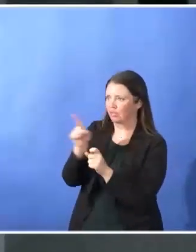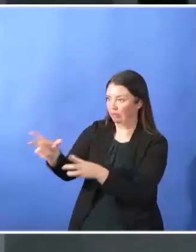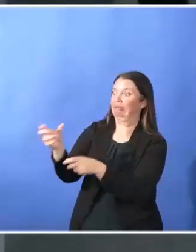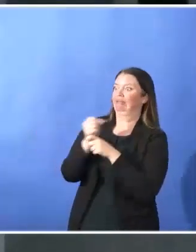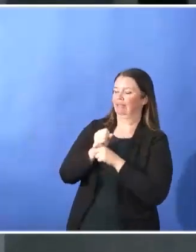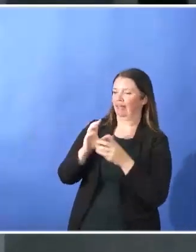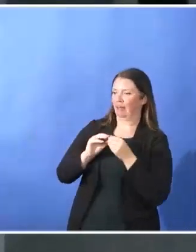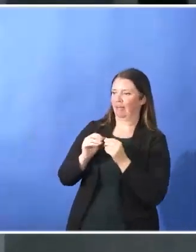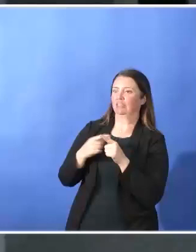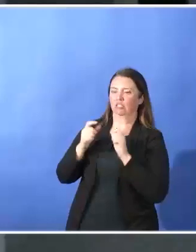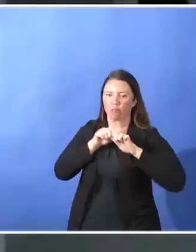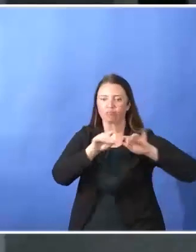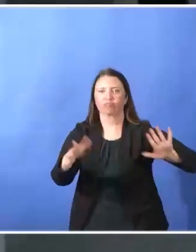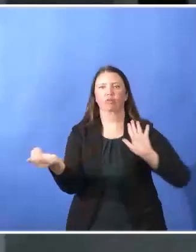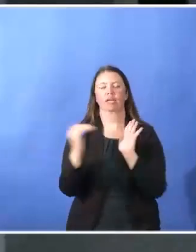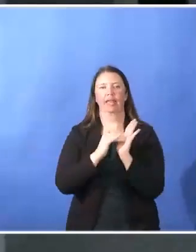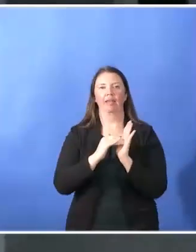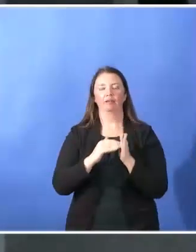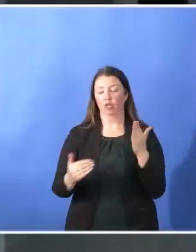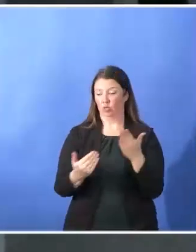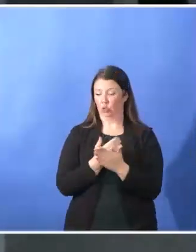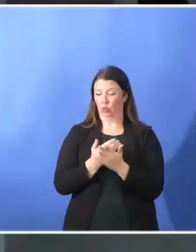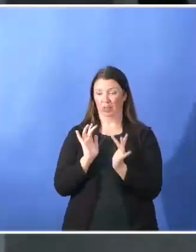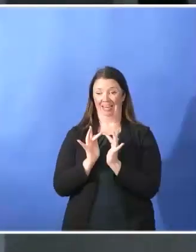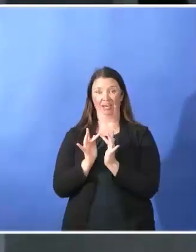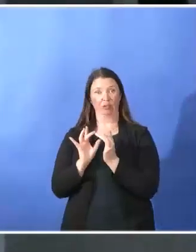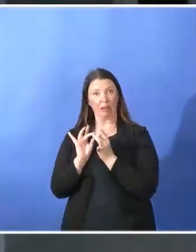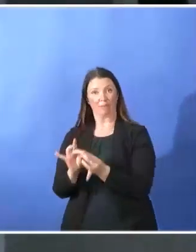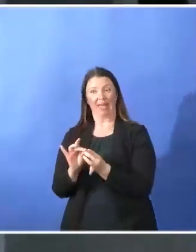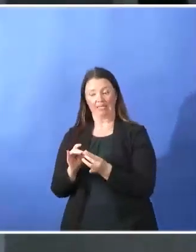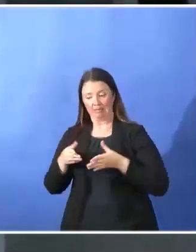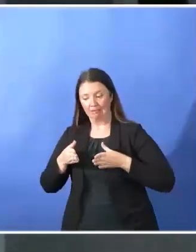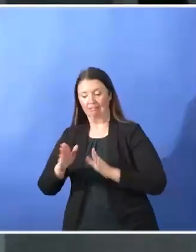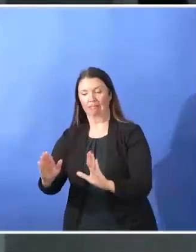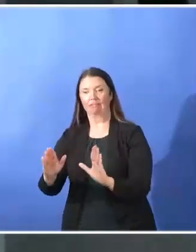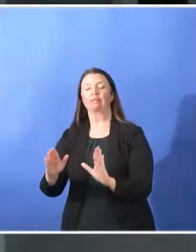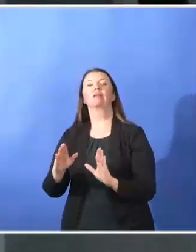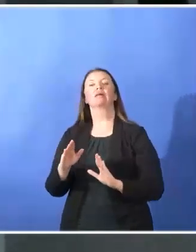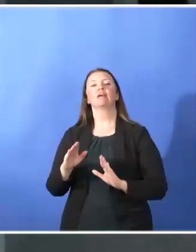BROADBAND CONNECTION TO THE